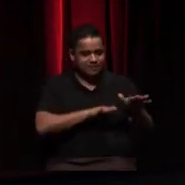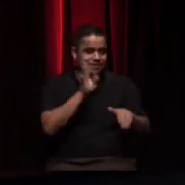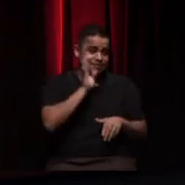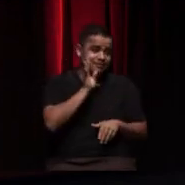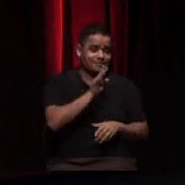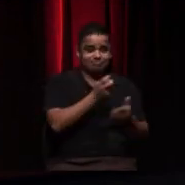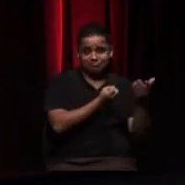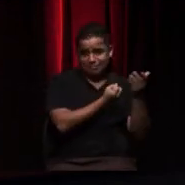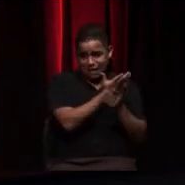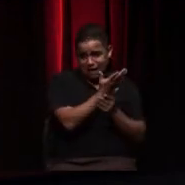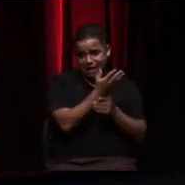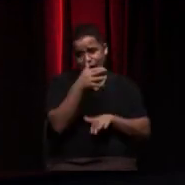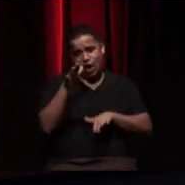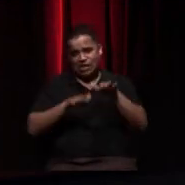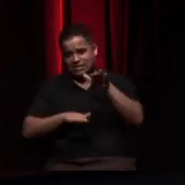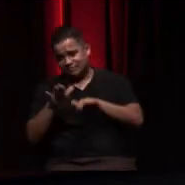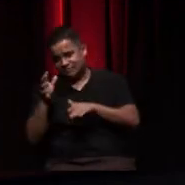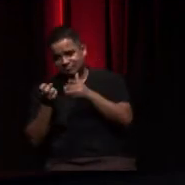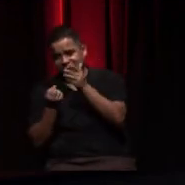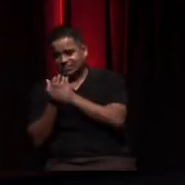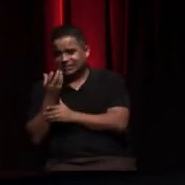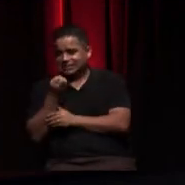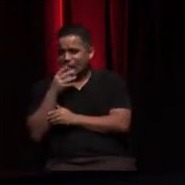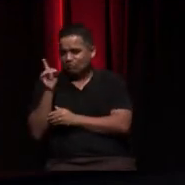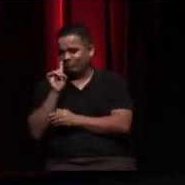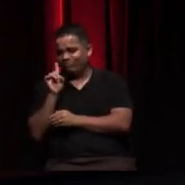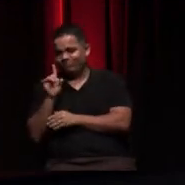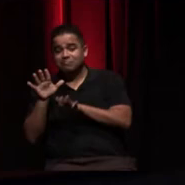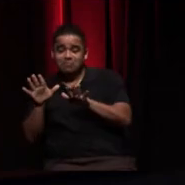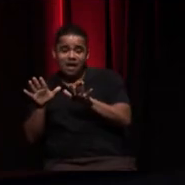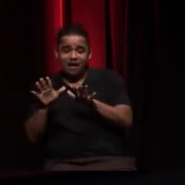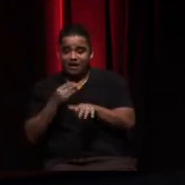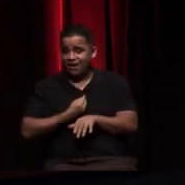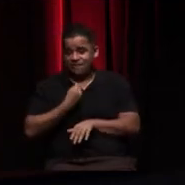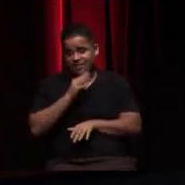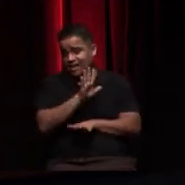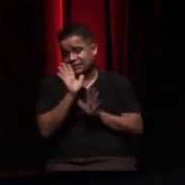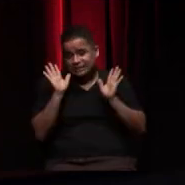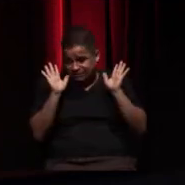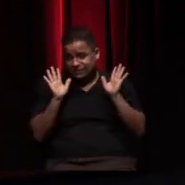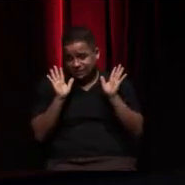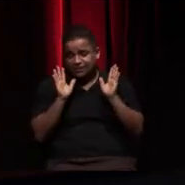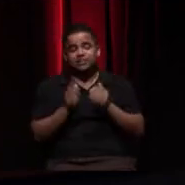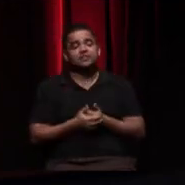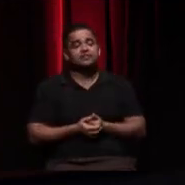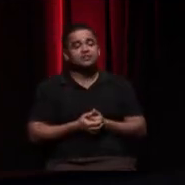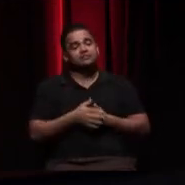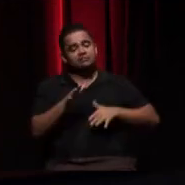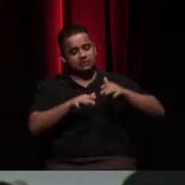and sometimes it is not so nice. But that’s what life is in the newsroom: if you work in a newspaper or in a magazine,